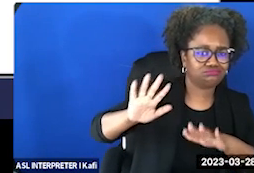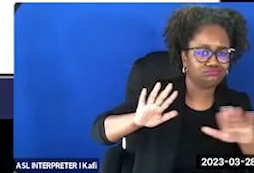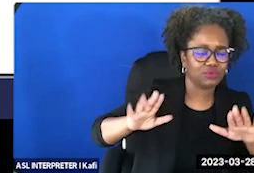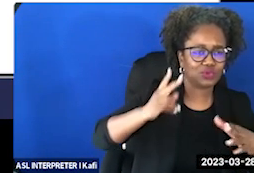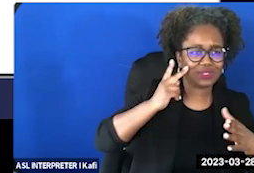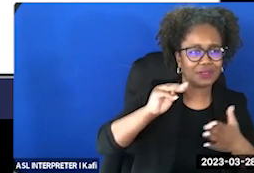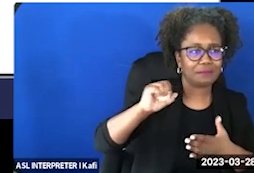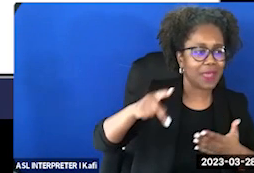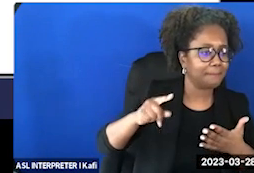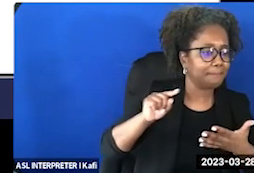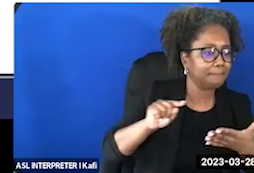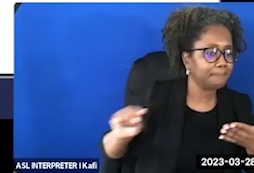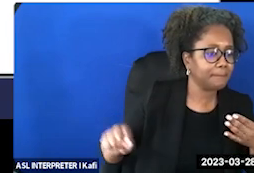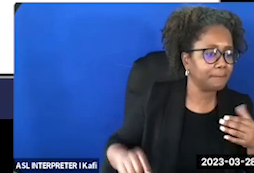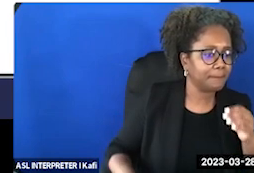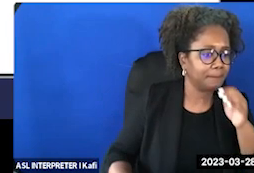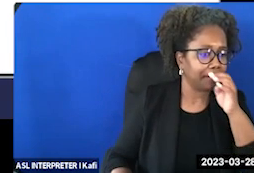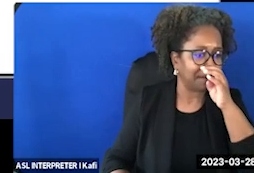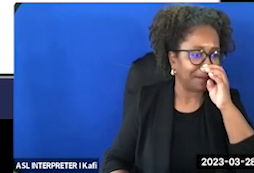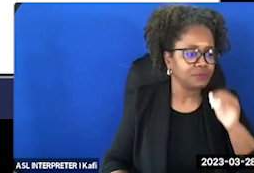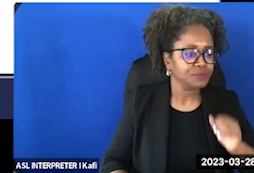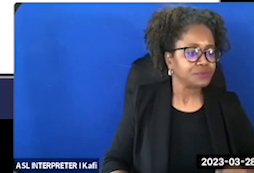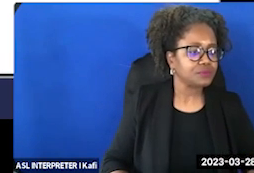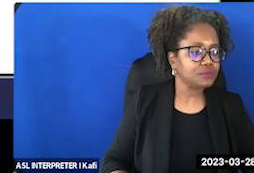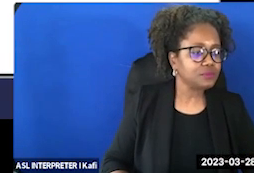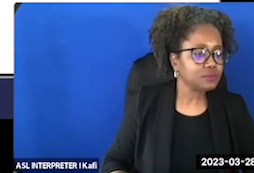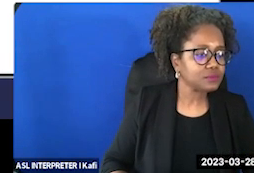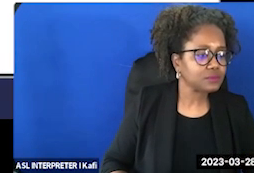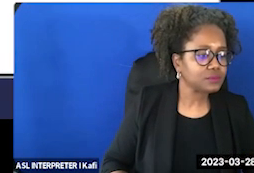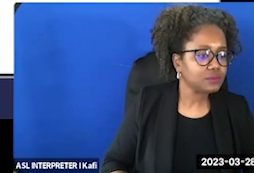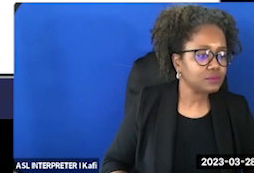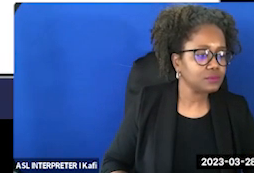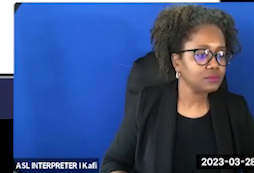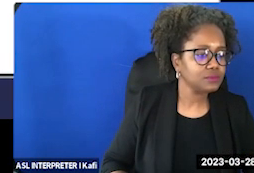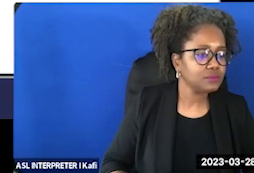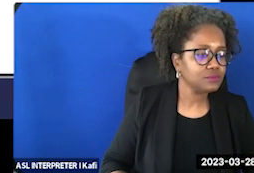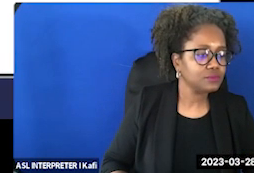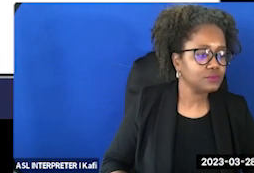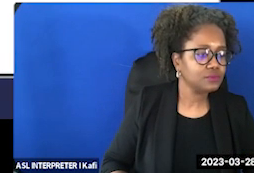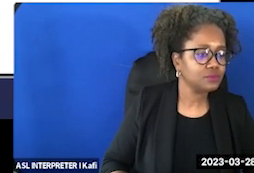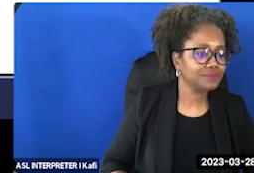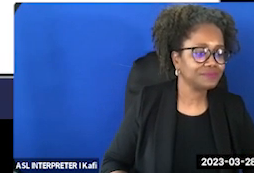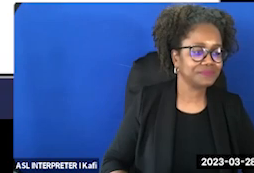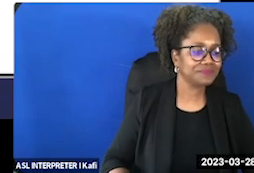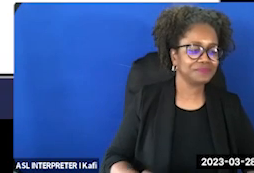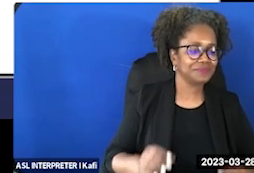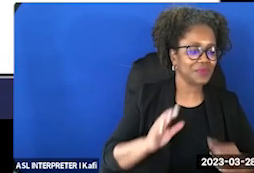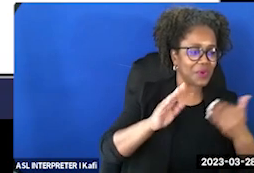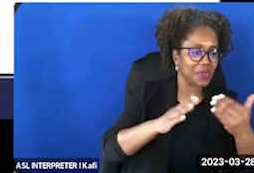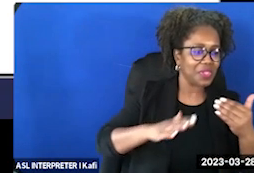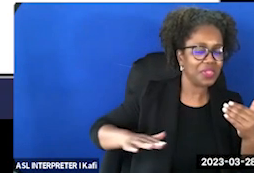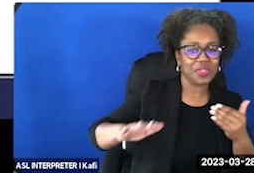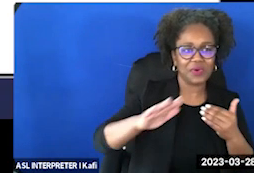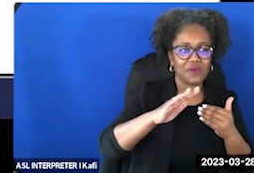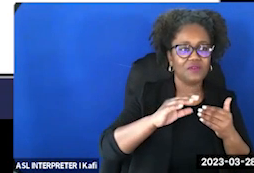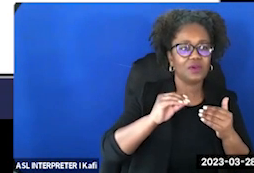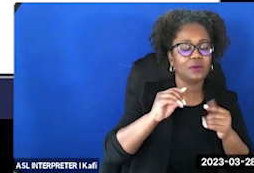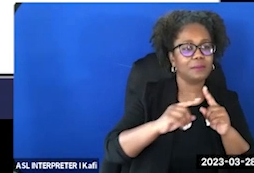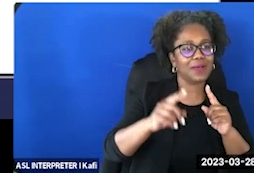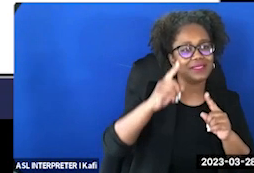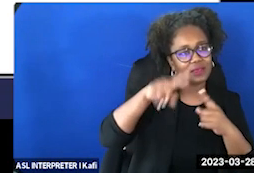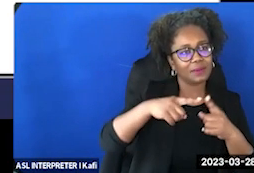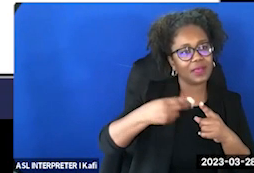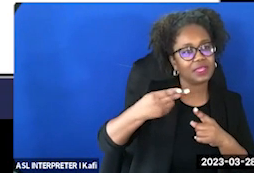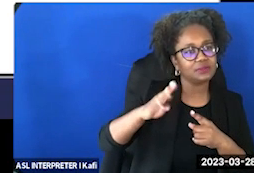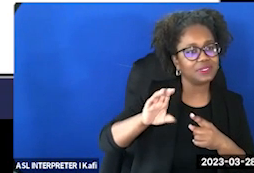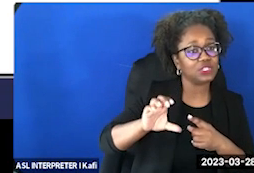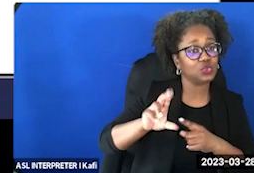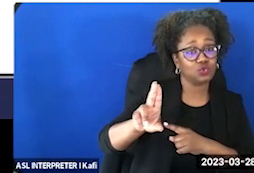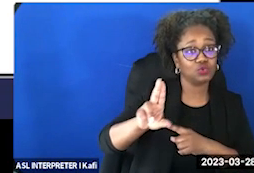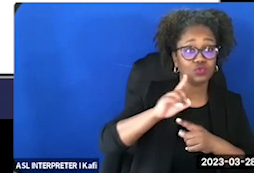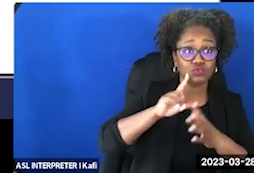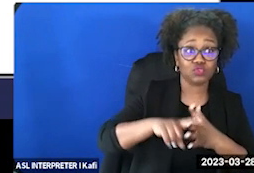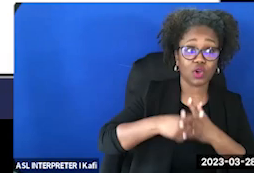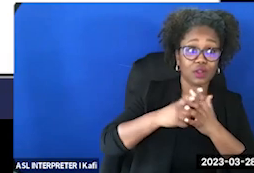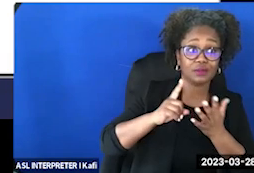Debbie Stine, Science & Technology Policy Academy: and it's just reminded that they are now all over, You know the United States like the Hbc. Use. you know, when they started. We're just primarily in the Southern States, but now